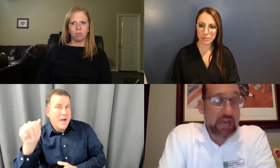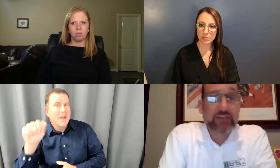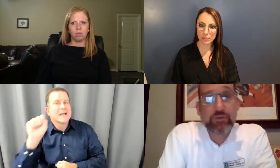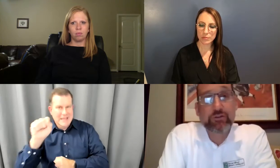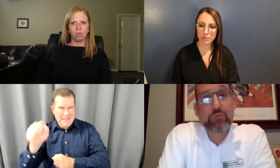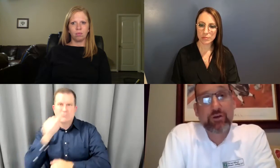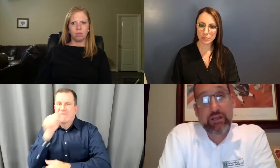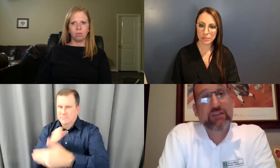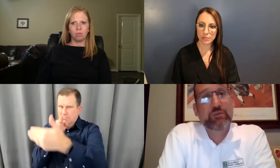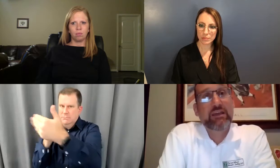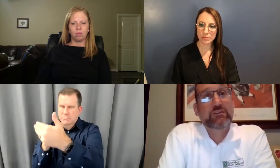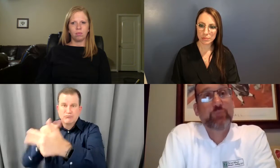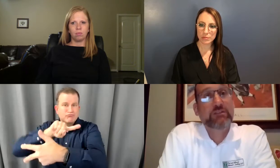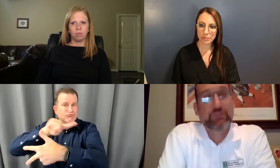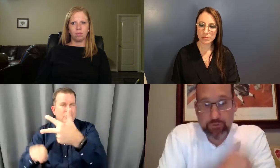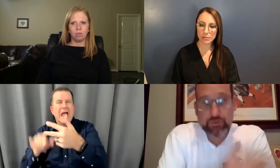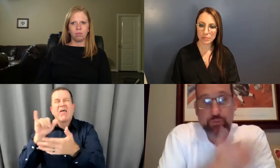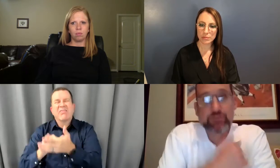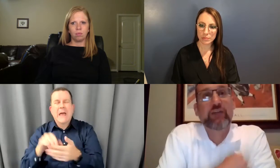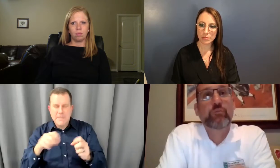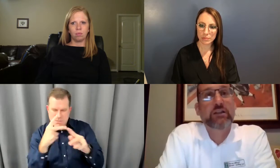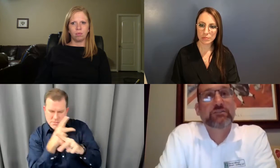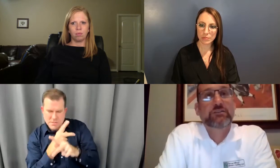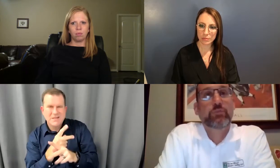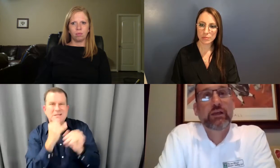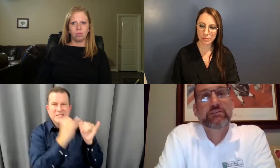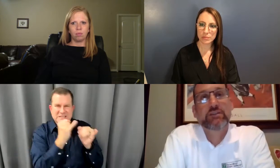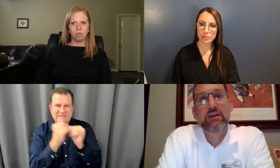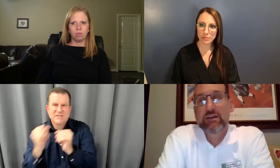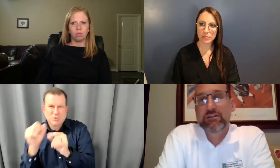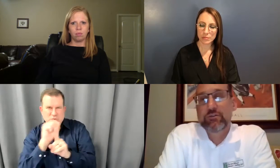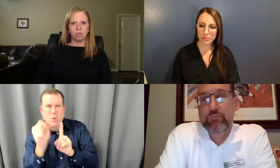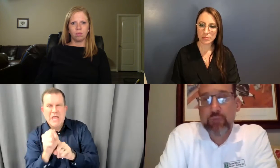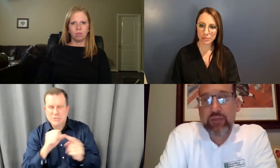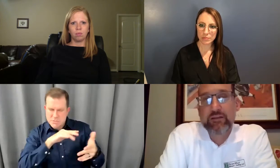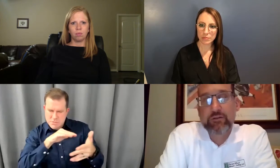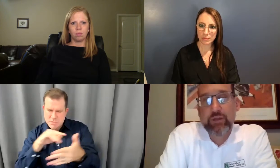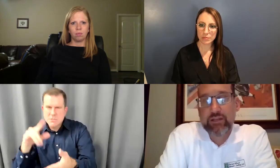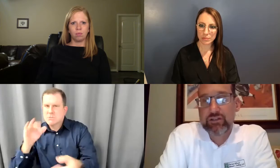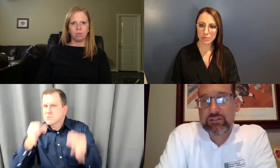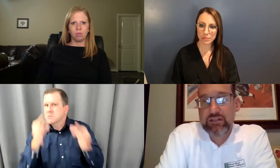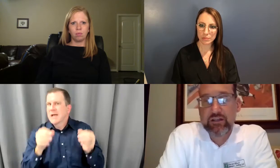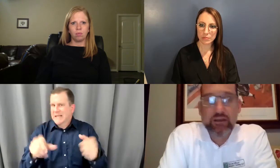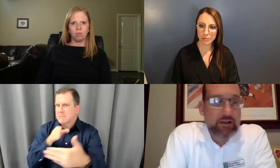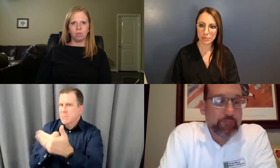It has to be determined on a case by case basis, but they're supposed to have policies in place to make that determination is needed.